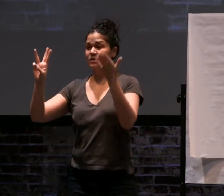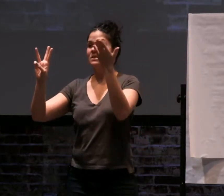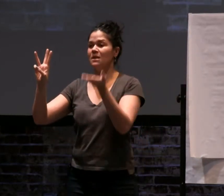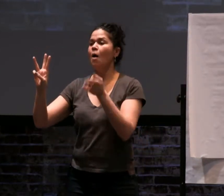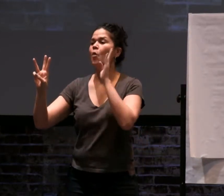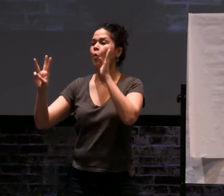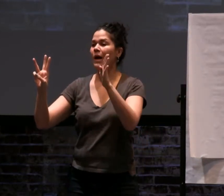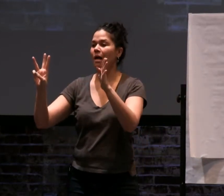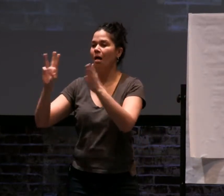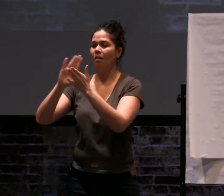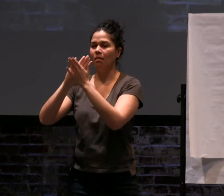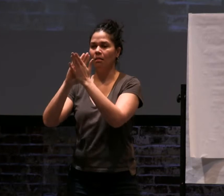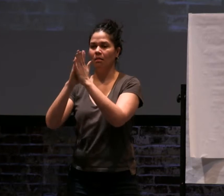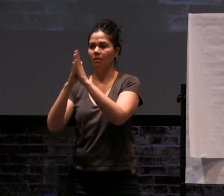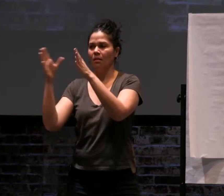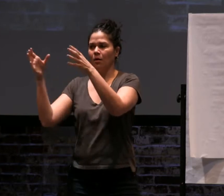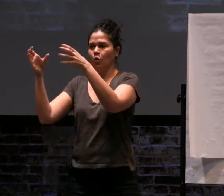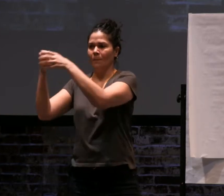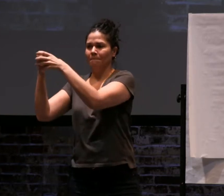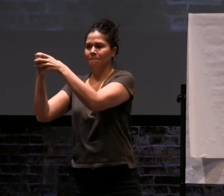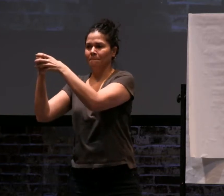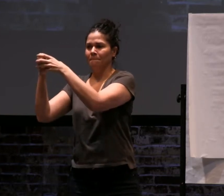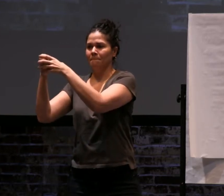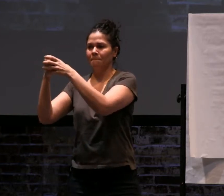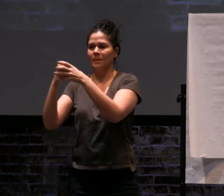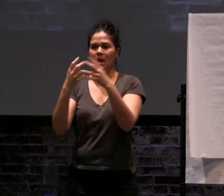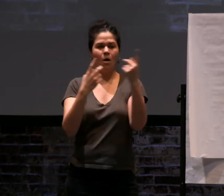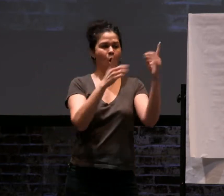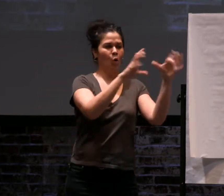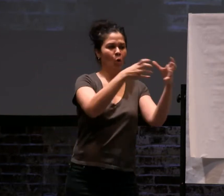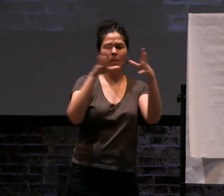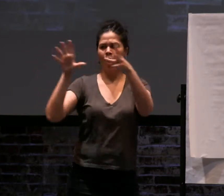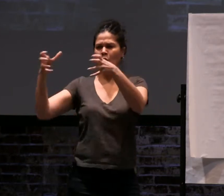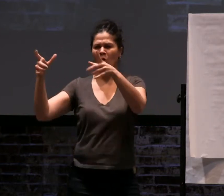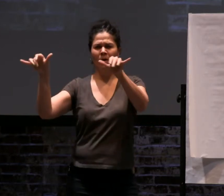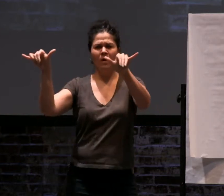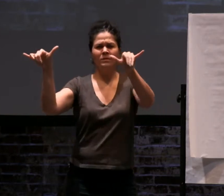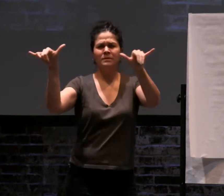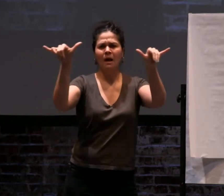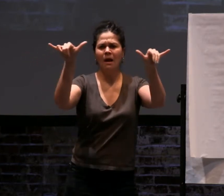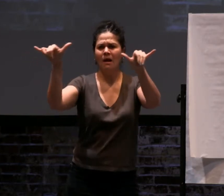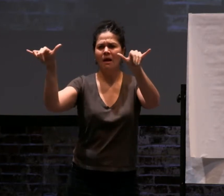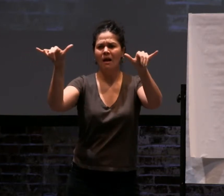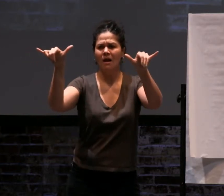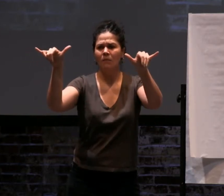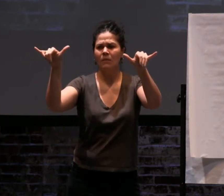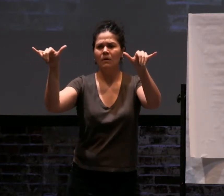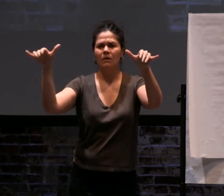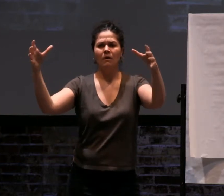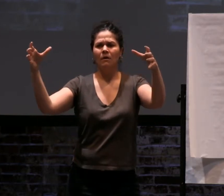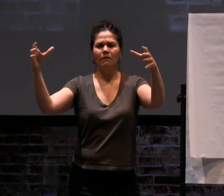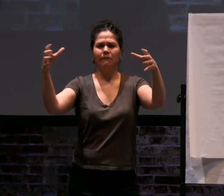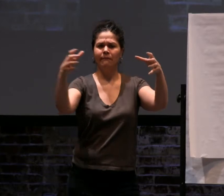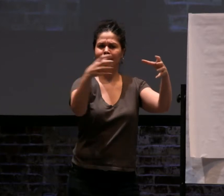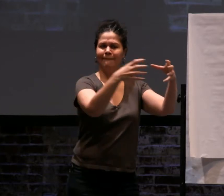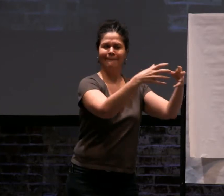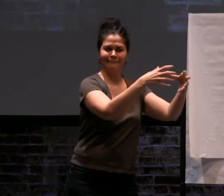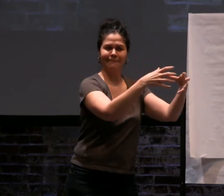We have six groups that will become consolidated. Some of the groups have common themes